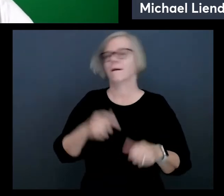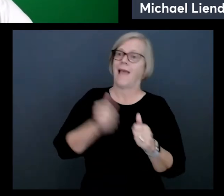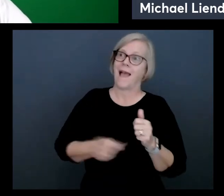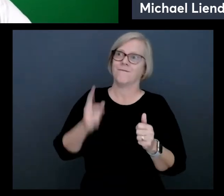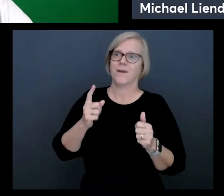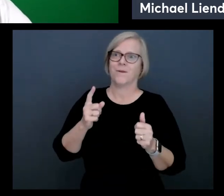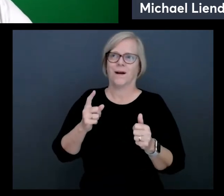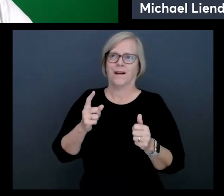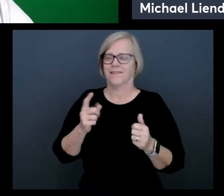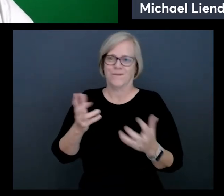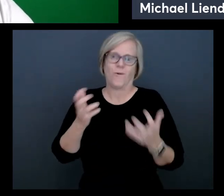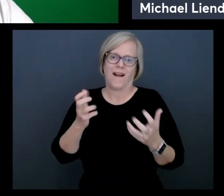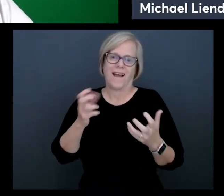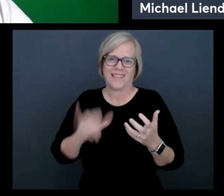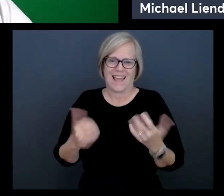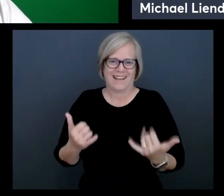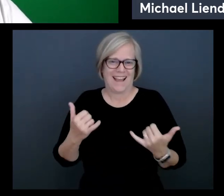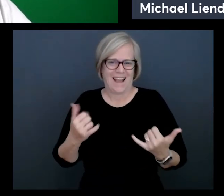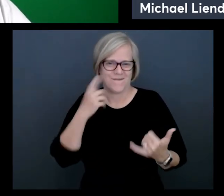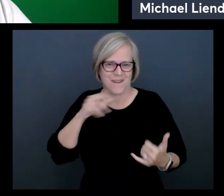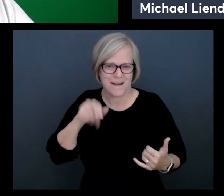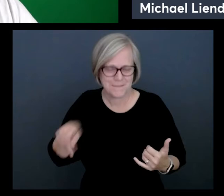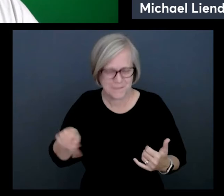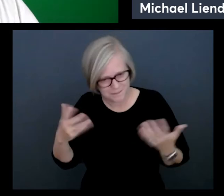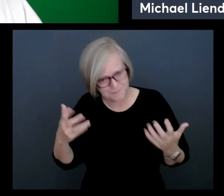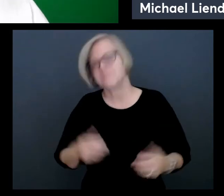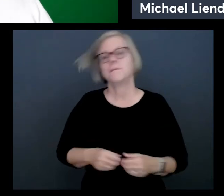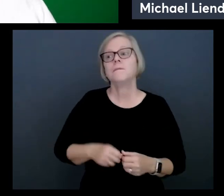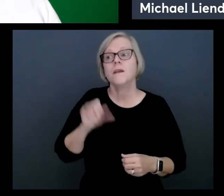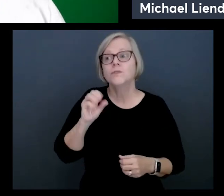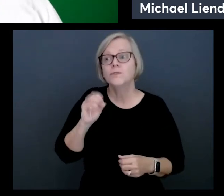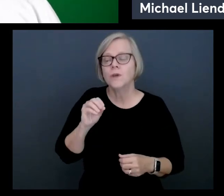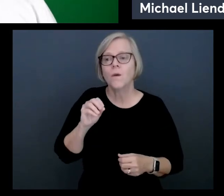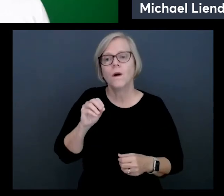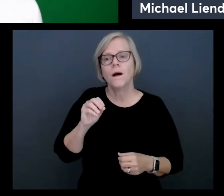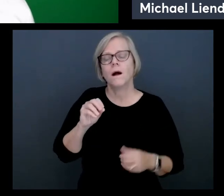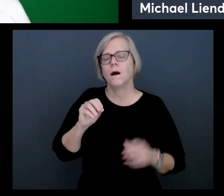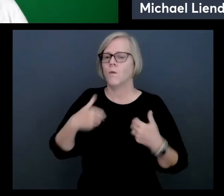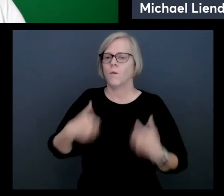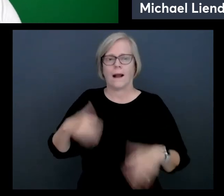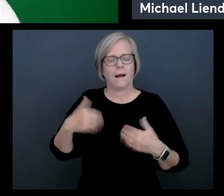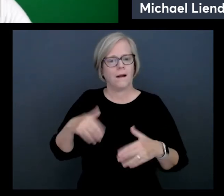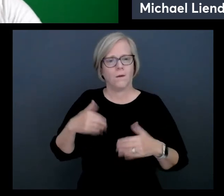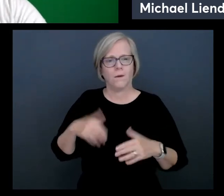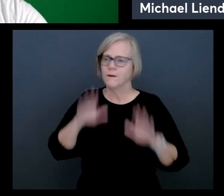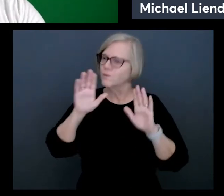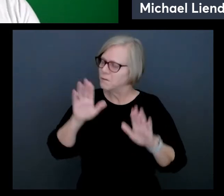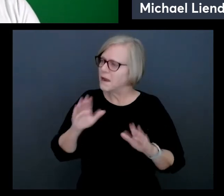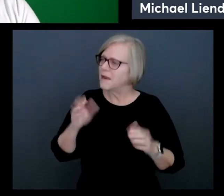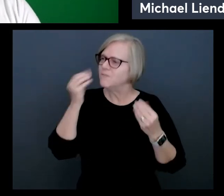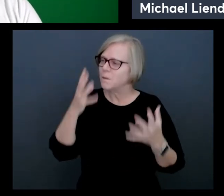which everybody's kind of expecting in their apps nowadays. So, yeah, so this is all great,